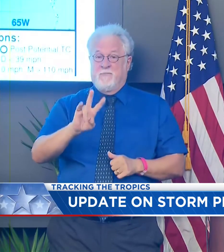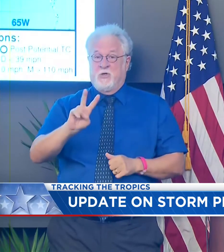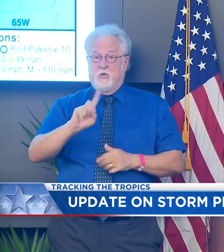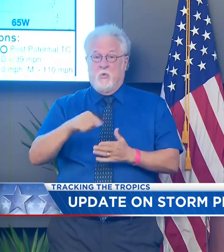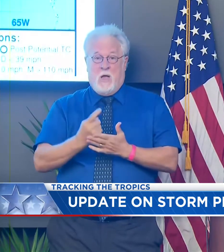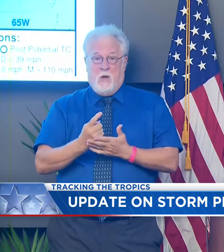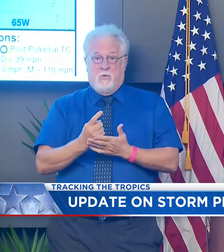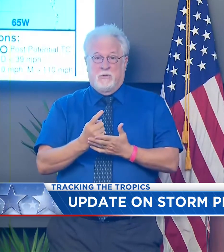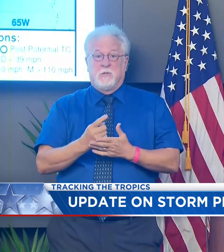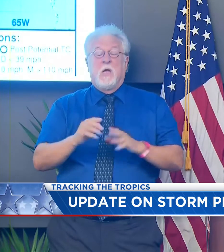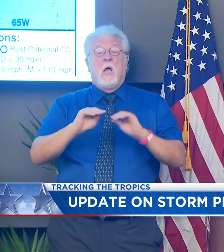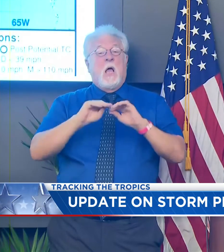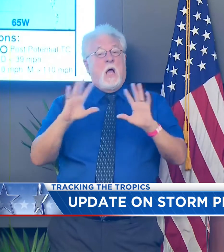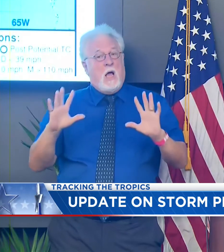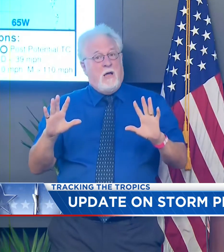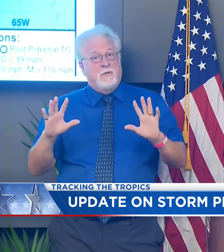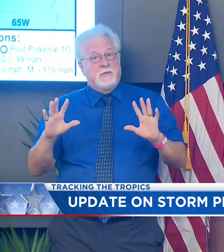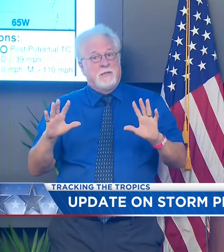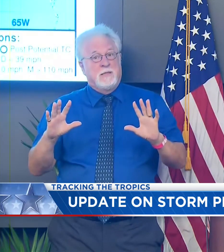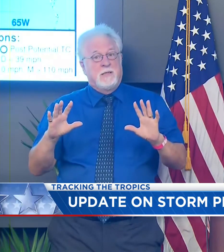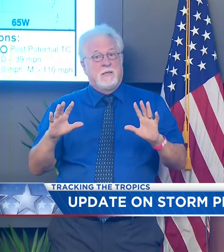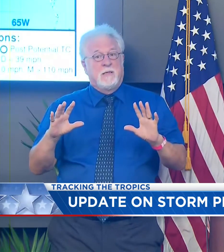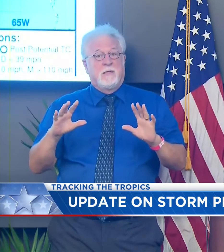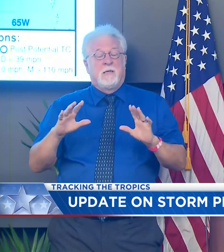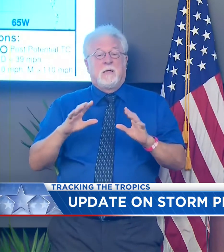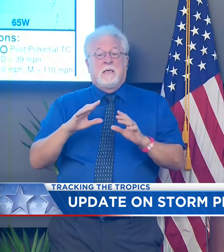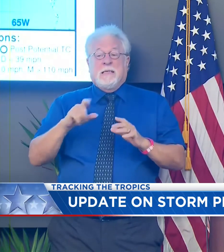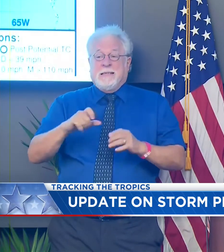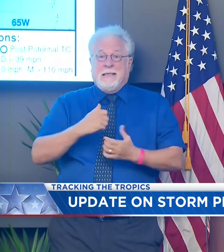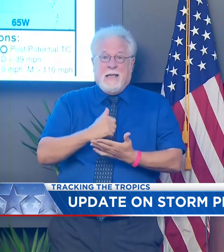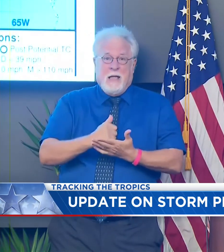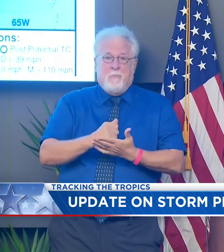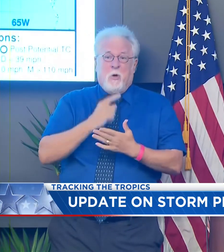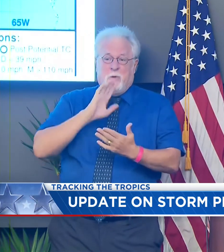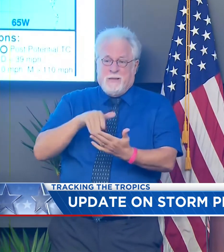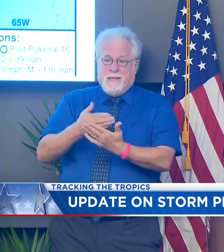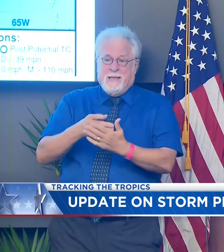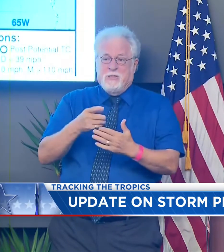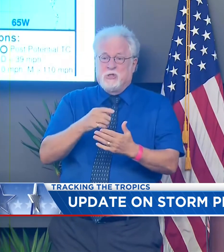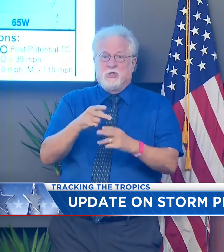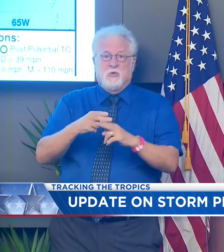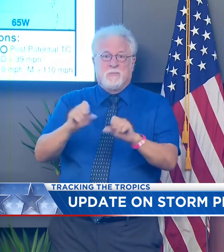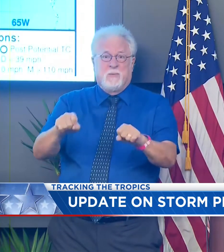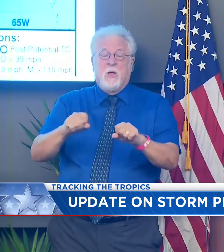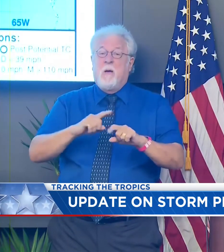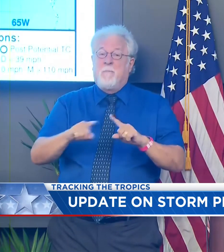EVERYONE SHOULD, AS I MENTIONED BEFORE, MAKE PLANS. BE PREPARED FOR THE FIRST 72 HOURS!